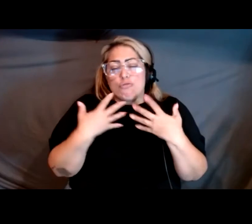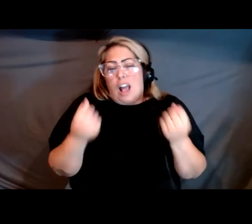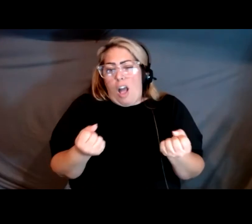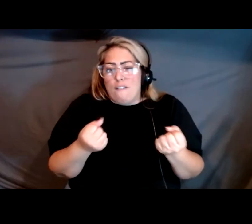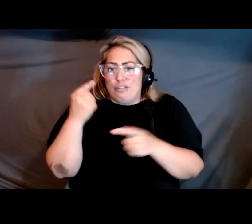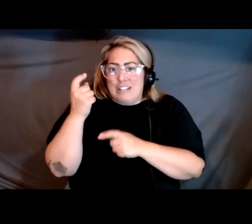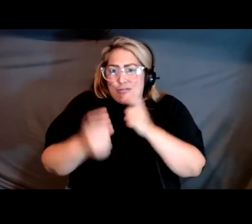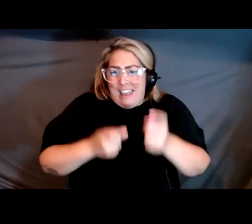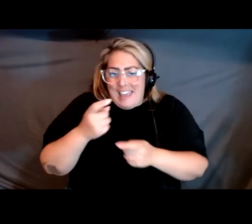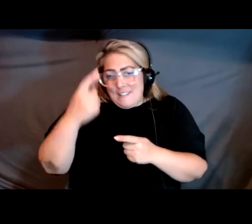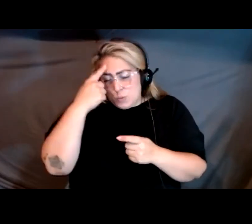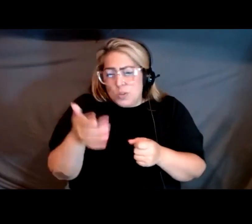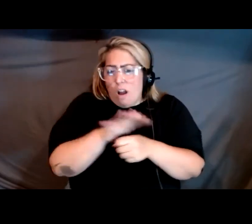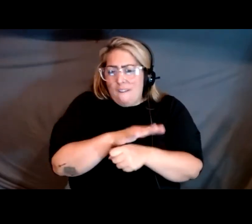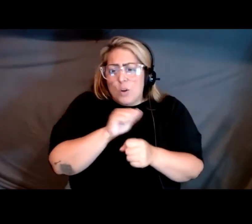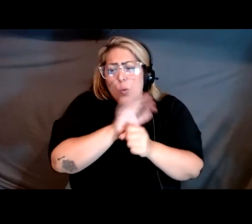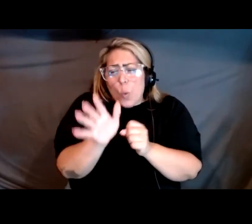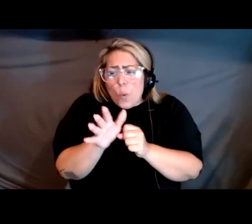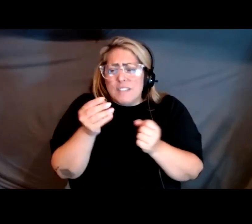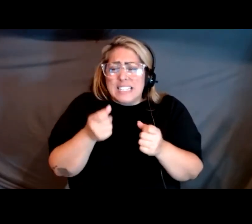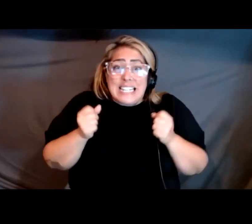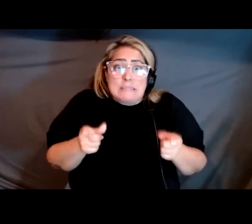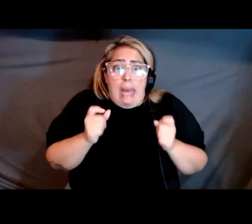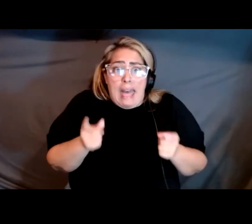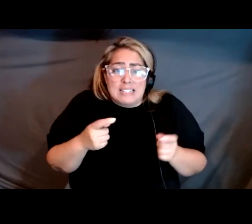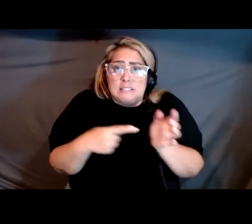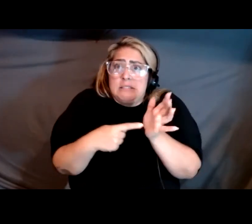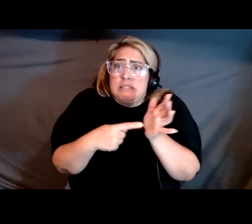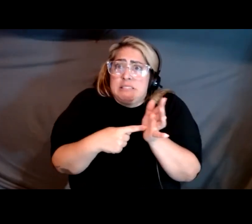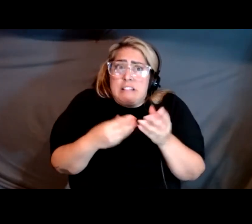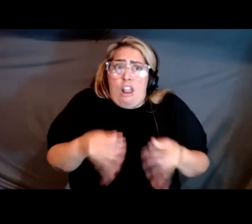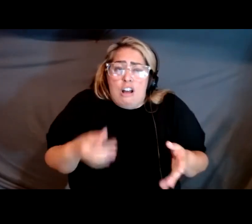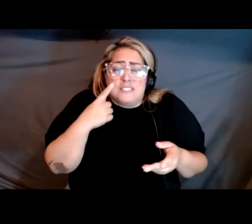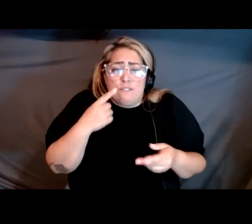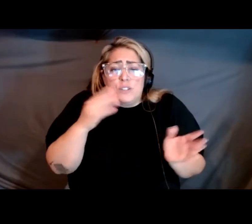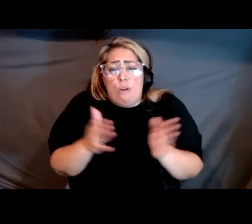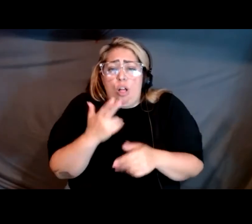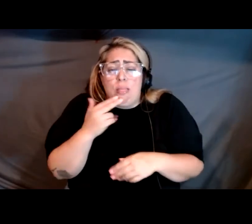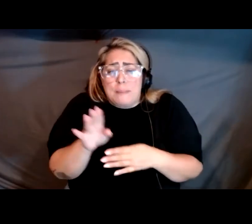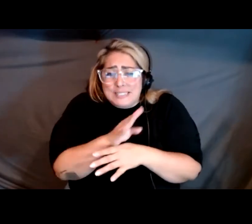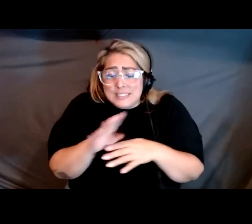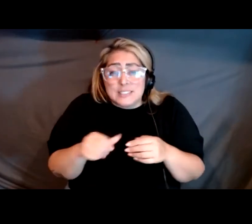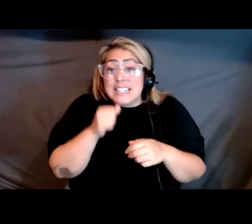COVID related expenses for small businesses. I'll note that this still does not include nonprofits